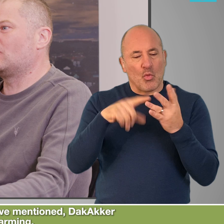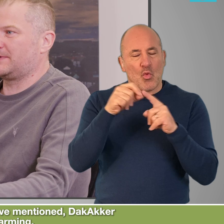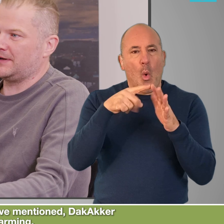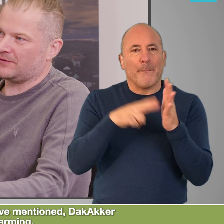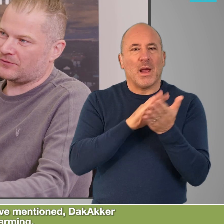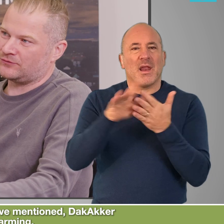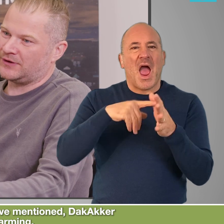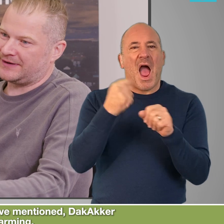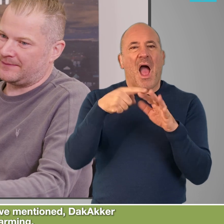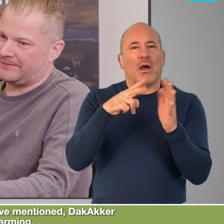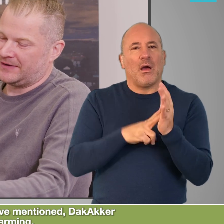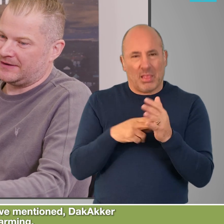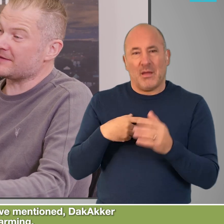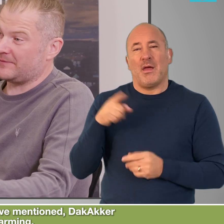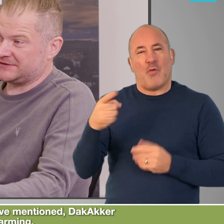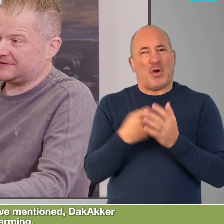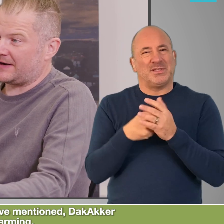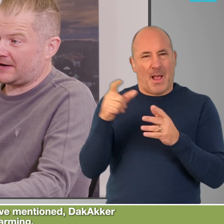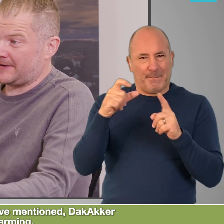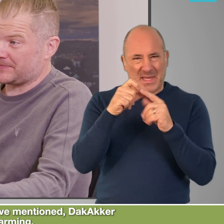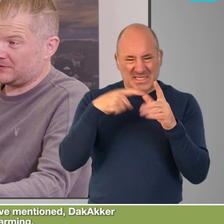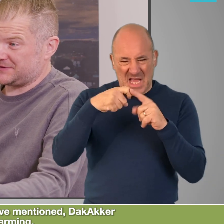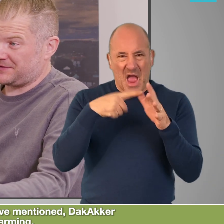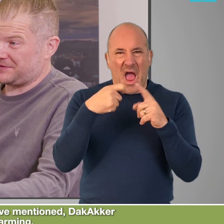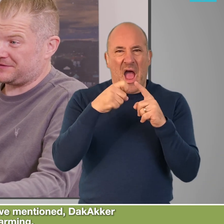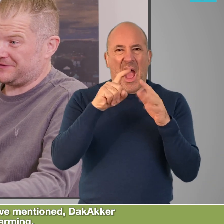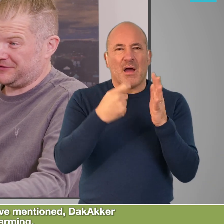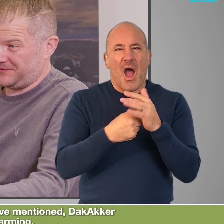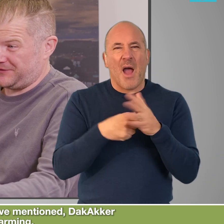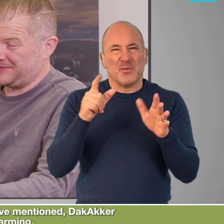Copenhagen. So Rotterdam, as I've mentioned, DakAkker which is urban farming,